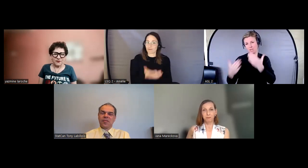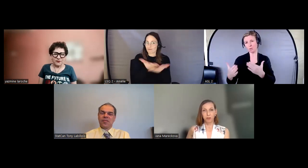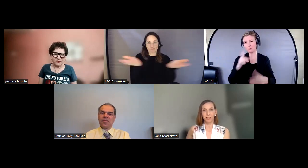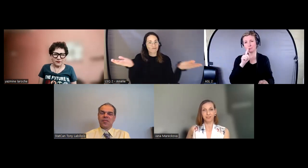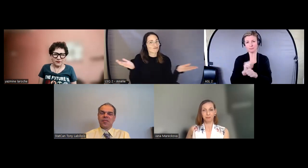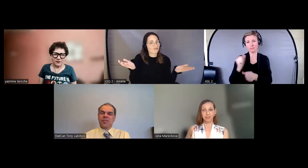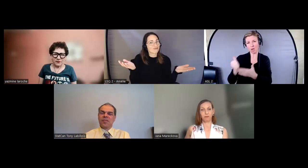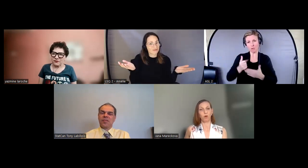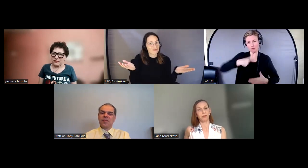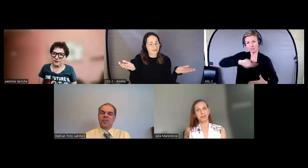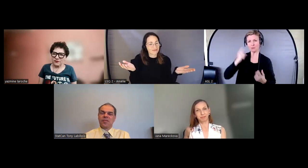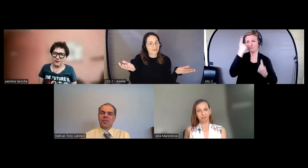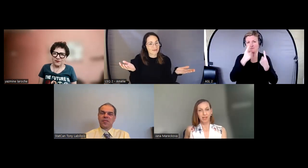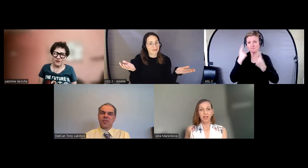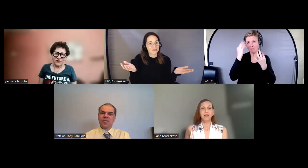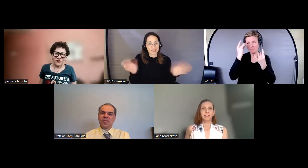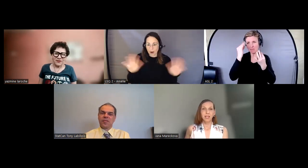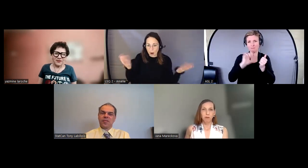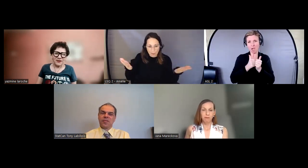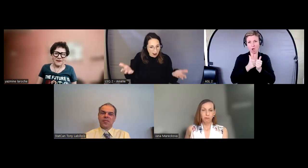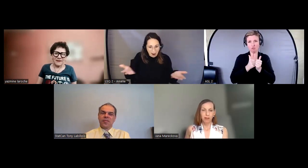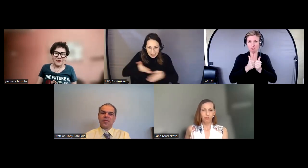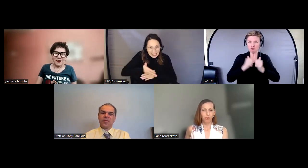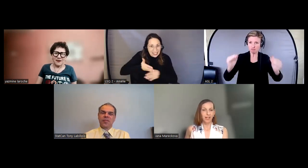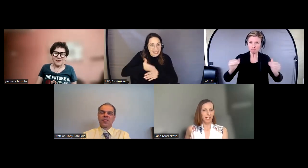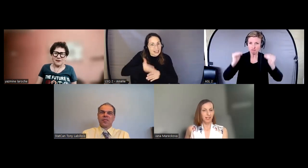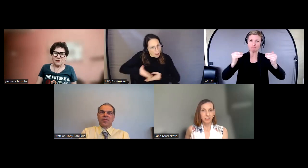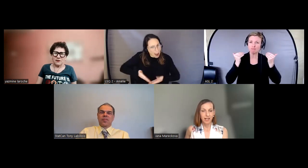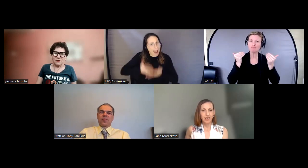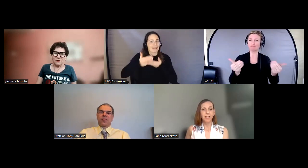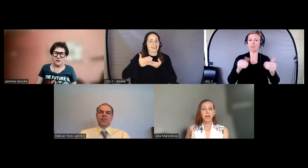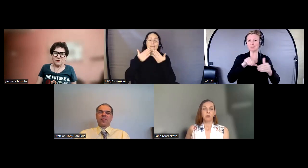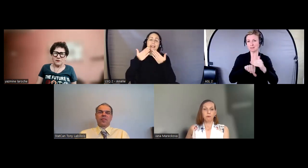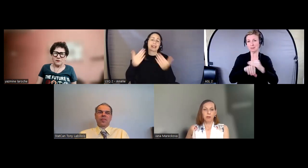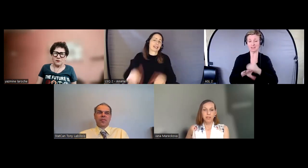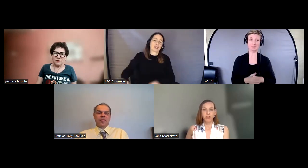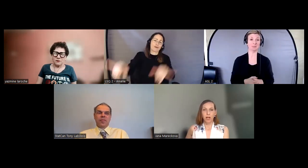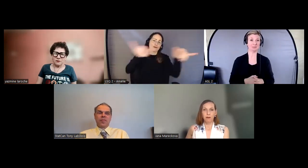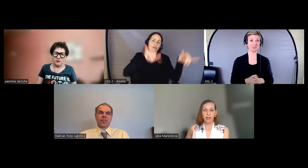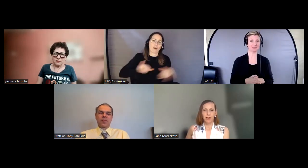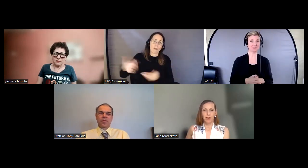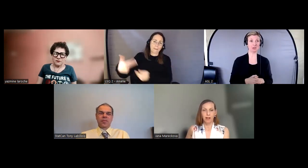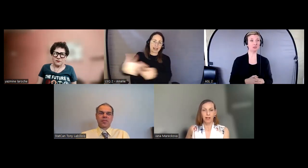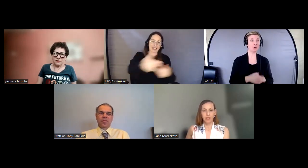push accessibility forward thank you everyone for attending today we will be sharing a link